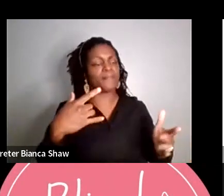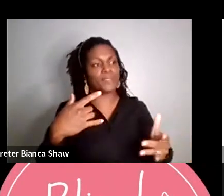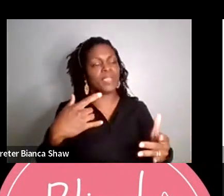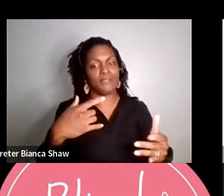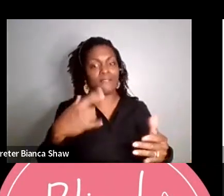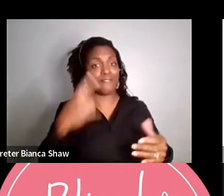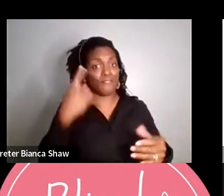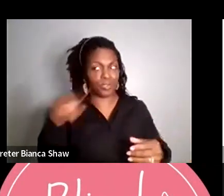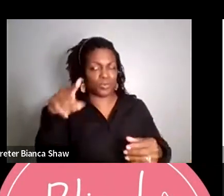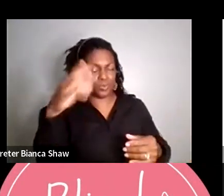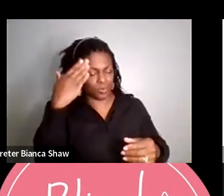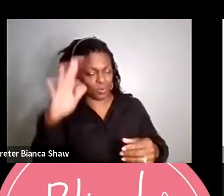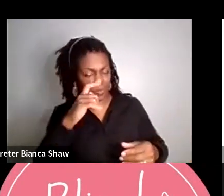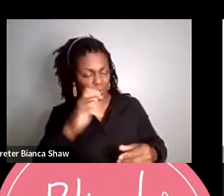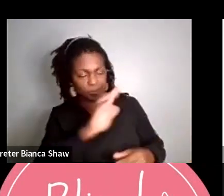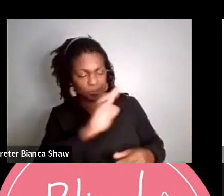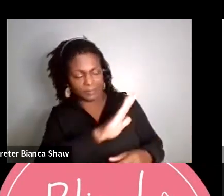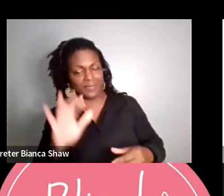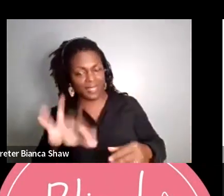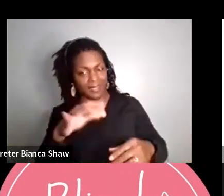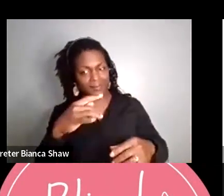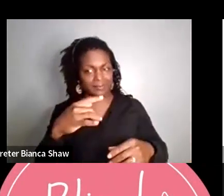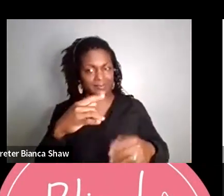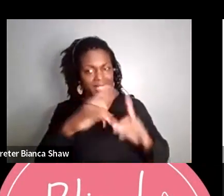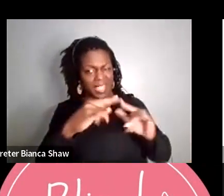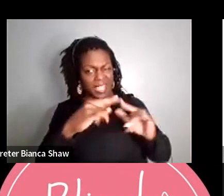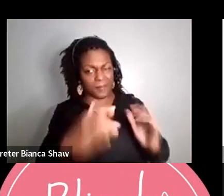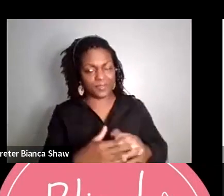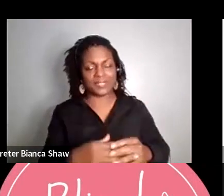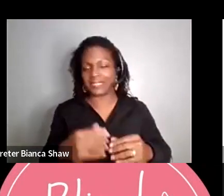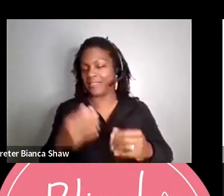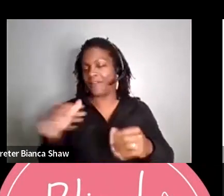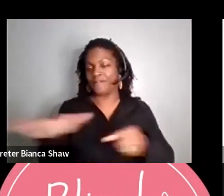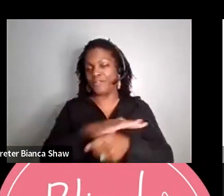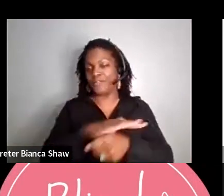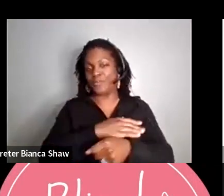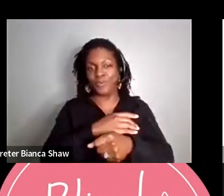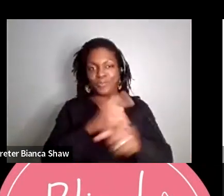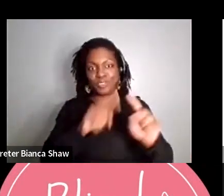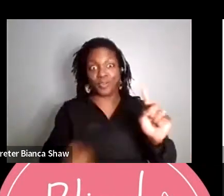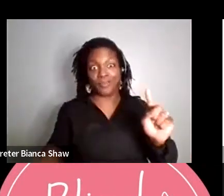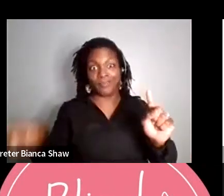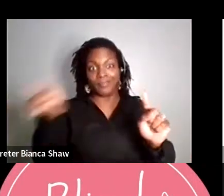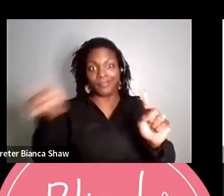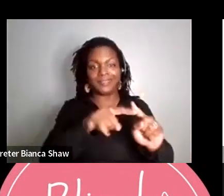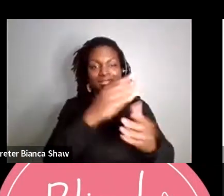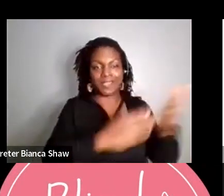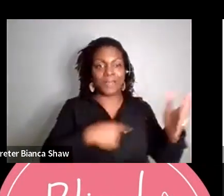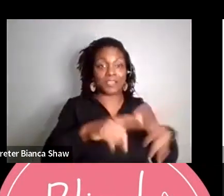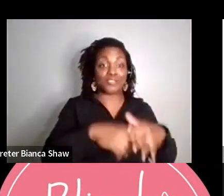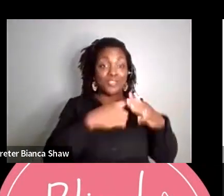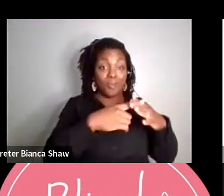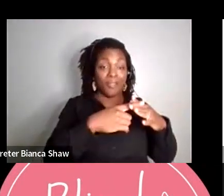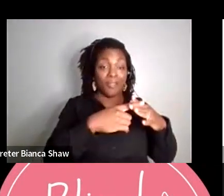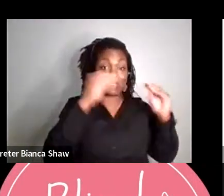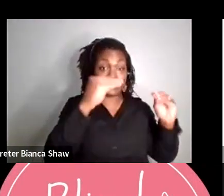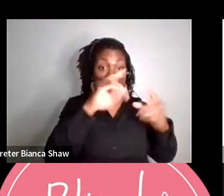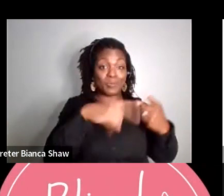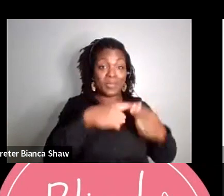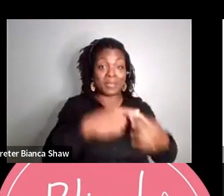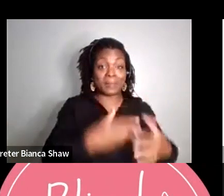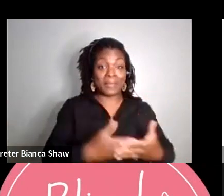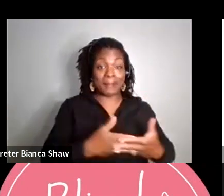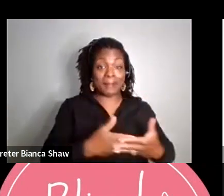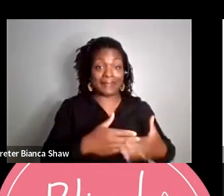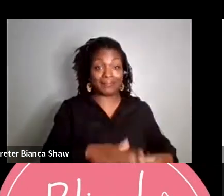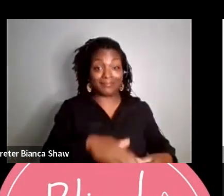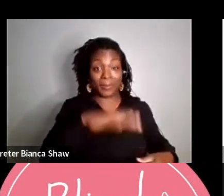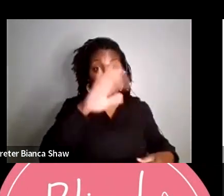You know It's kind of a full circle I started with some of these kids and and they were babies, and some of them just graduated, and it was just such an amazing thing to have them.